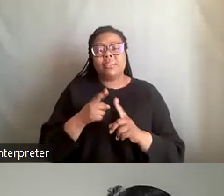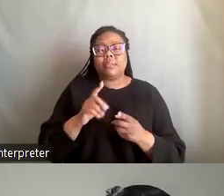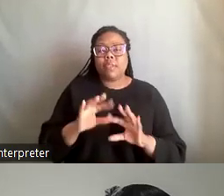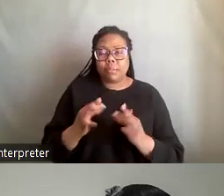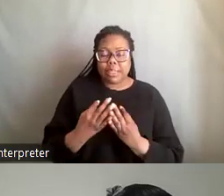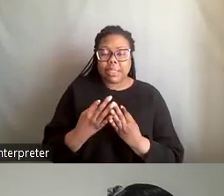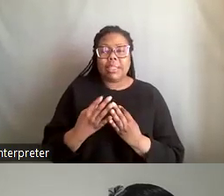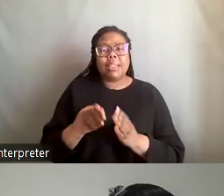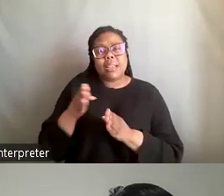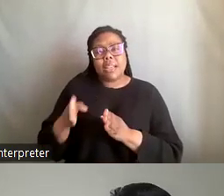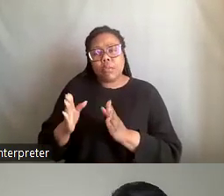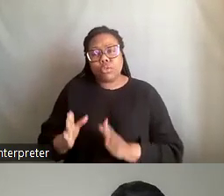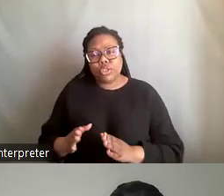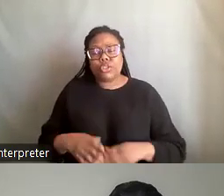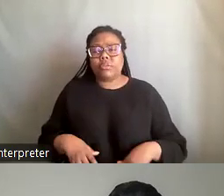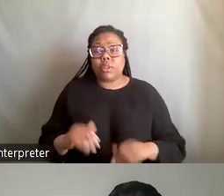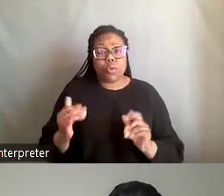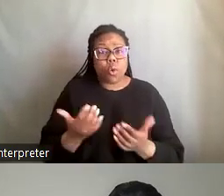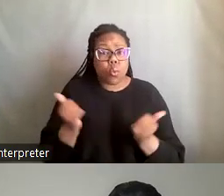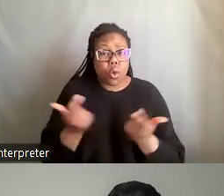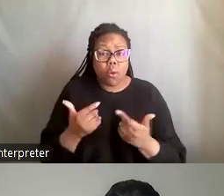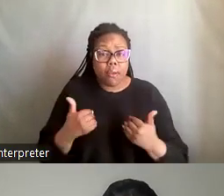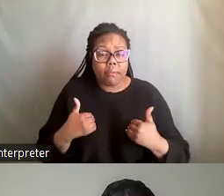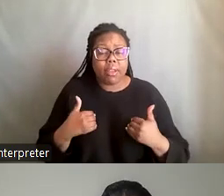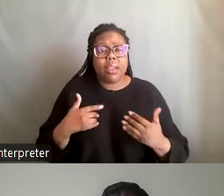as friends and family and neighbors that we all have. It